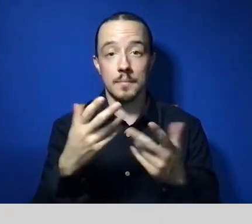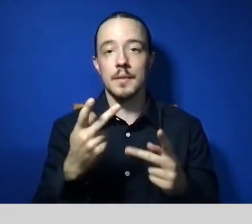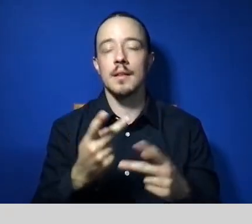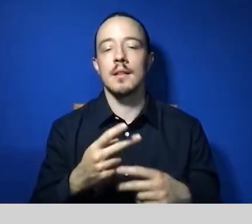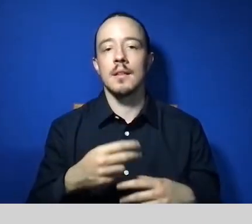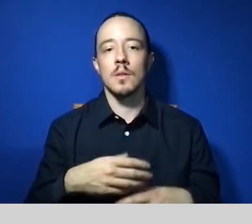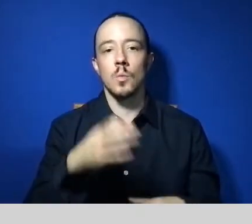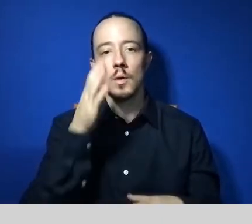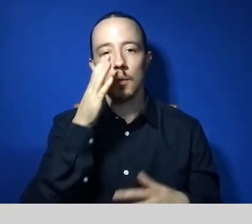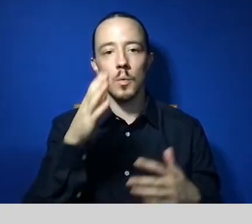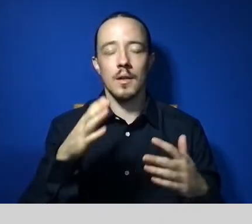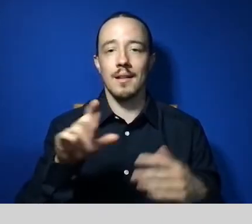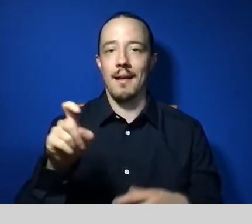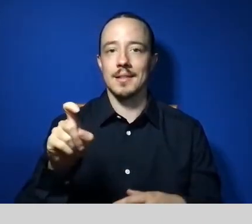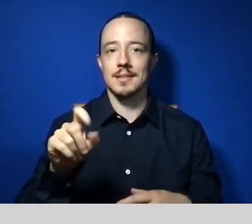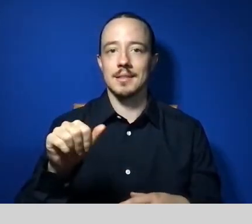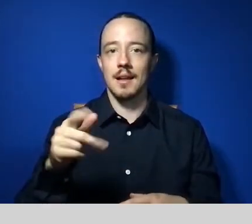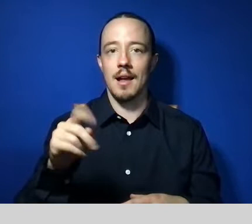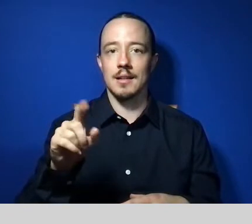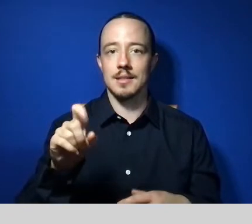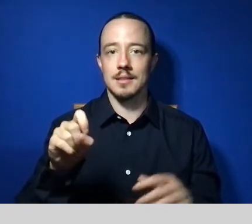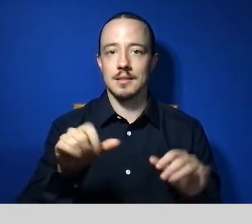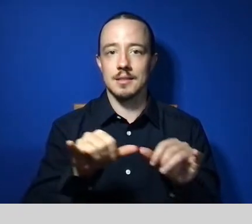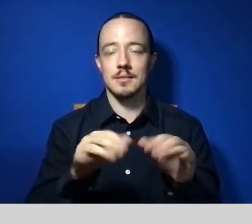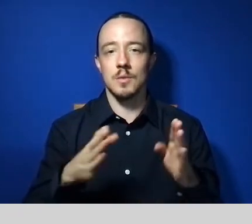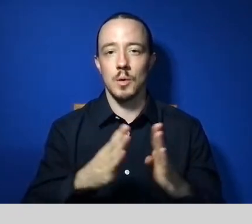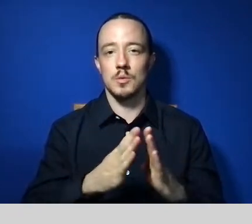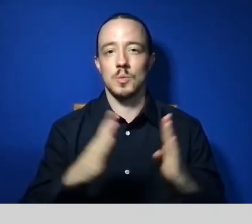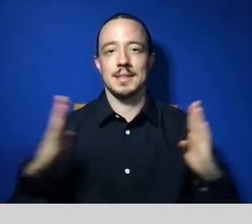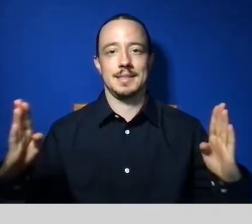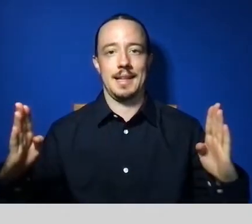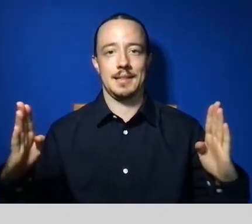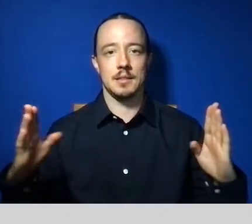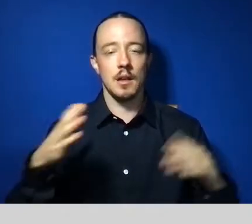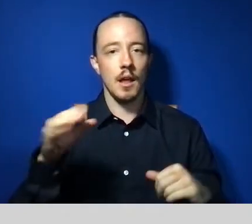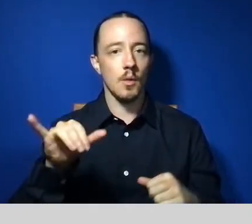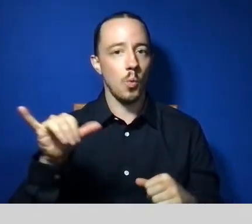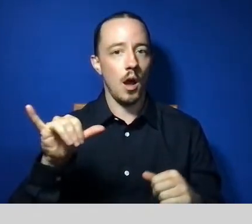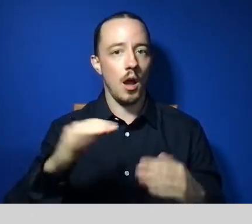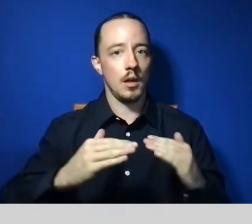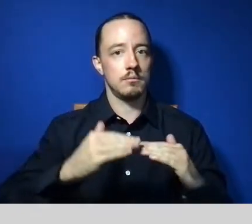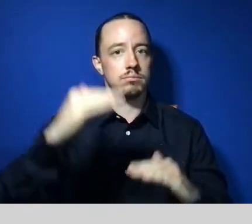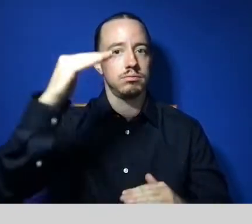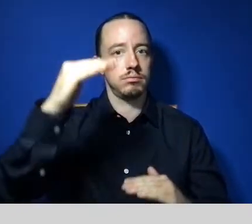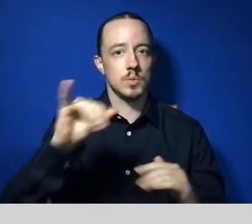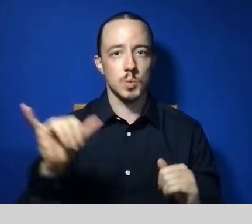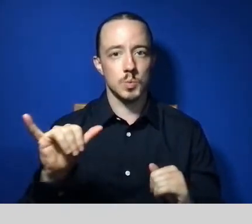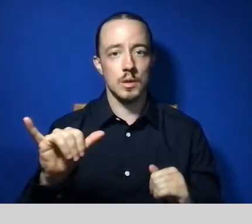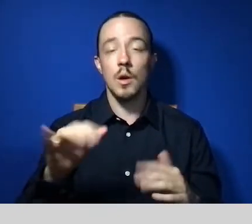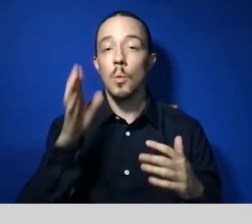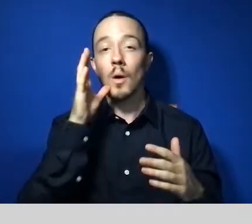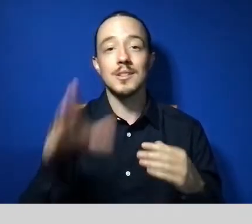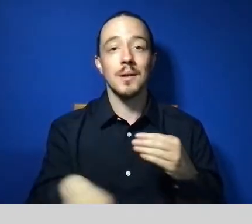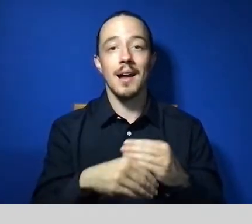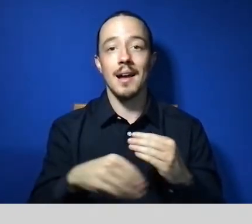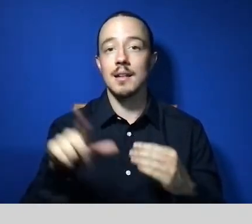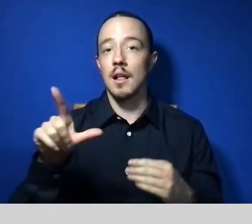is figure out how to extend the x-axis and even the y-axis. We're gonna figure out how to add a legend here.